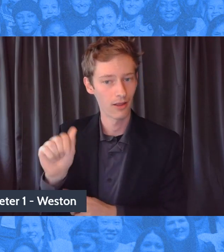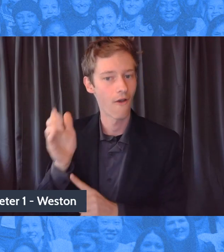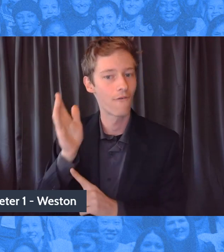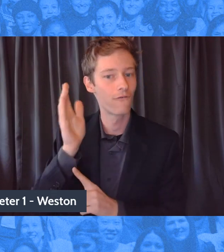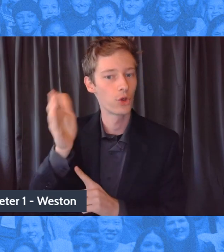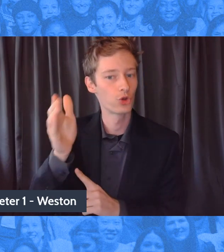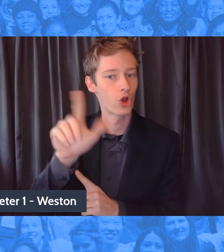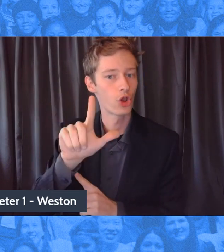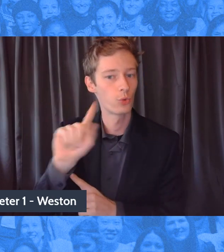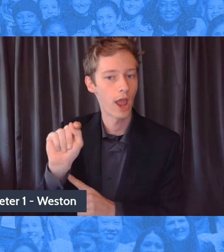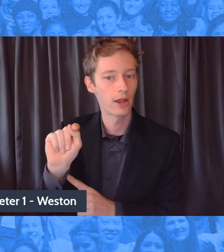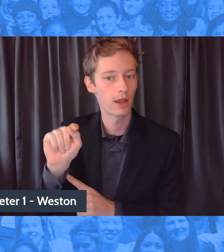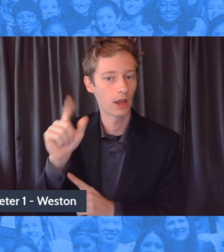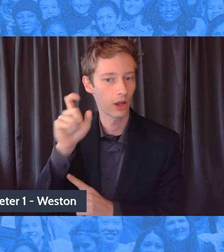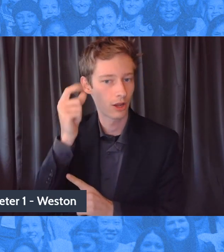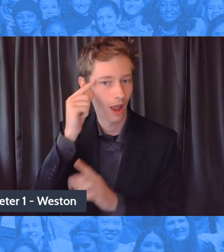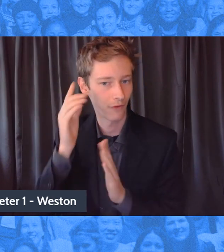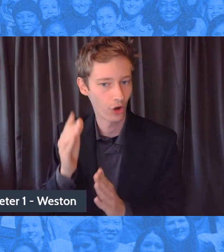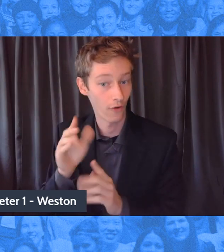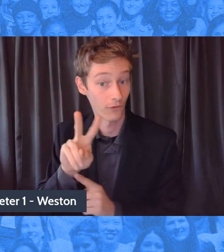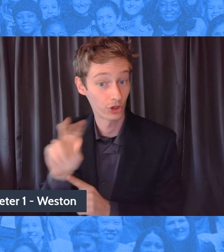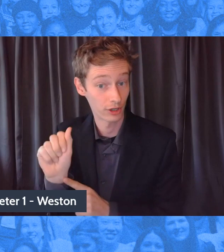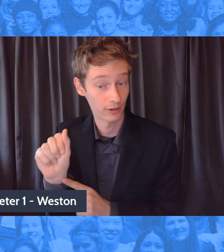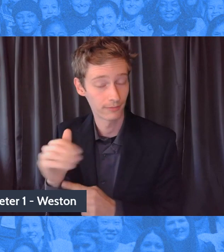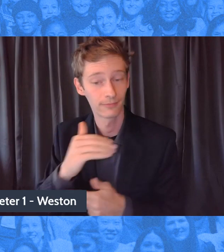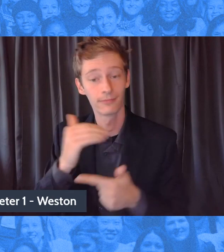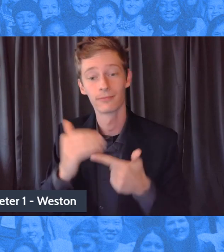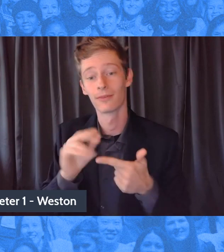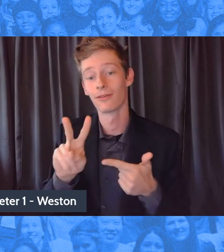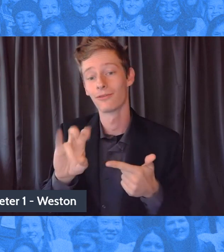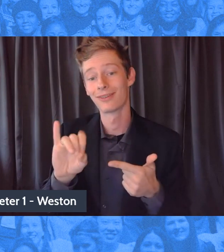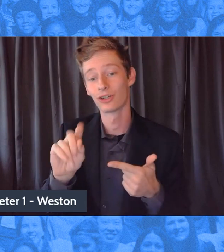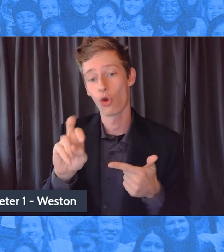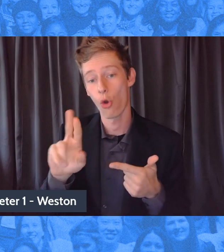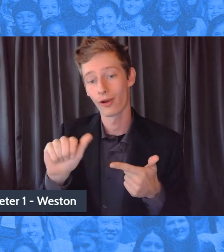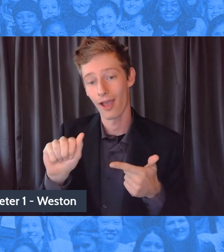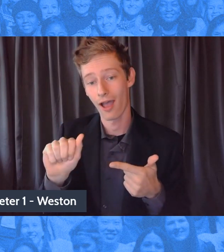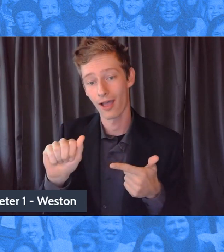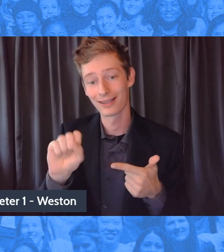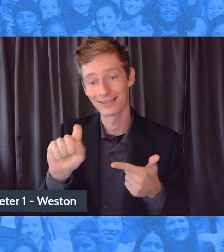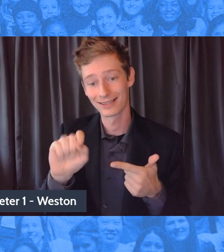You'll hear from Arizona State Senator, Victoria Steele, Texas State Representative, Mary Gonzalez,